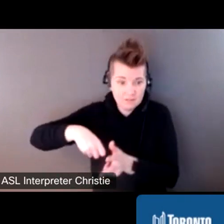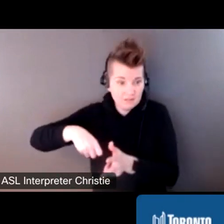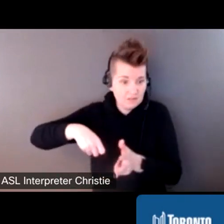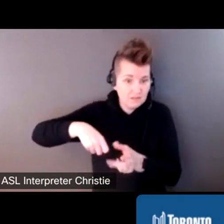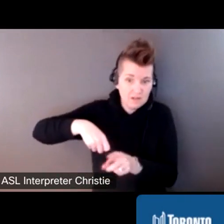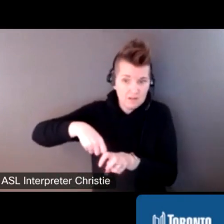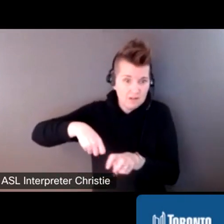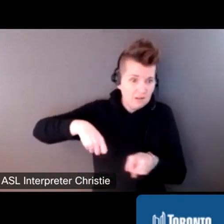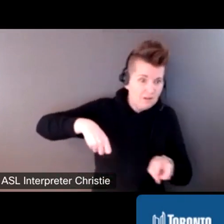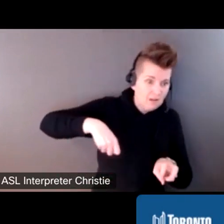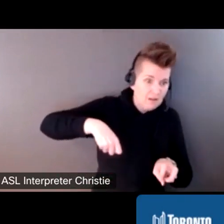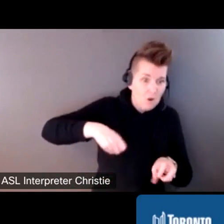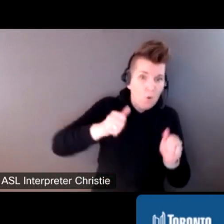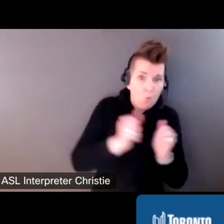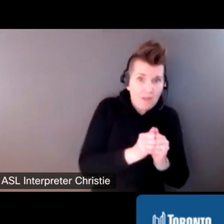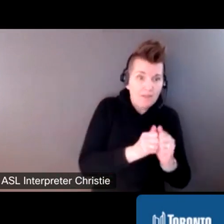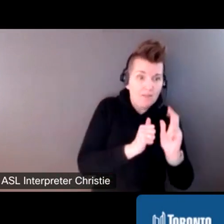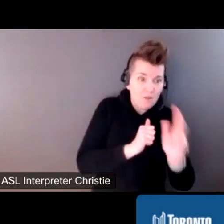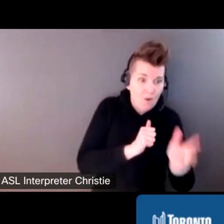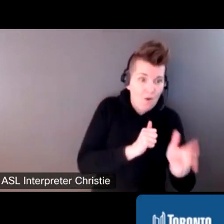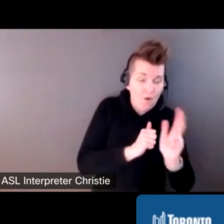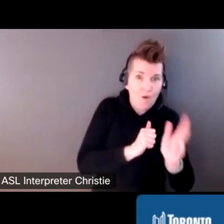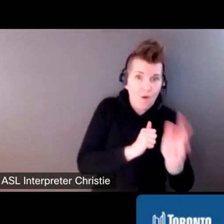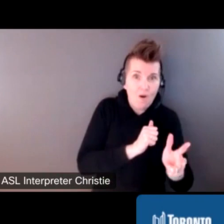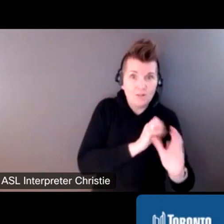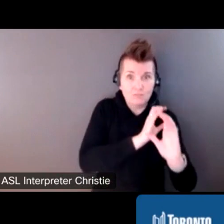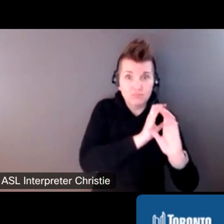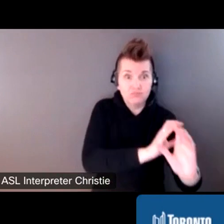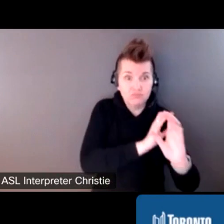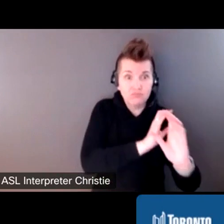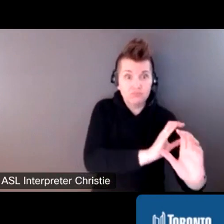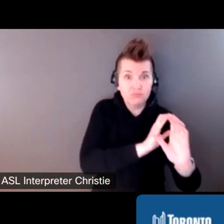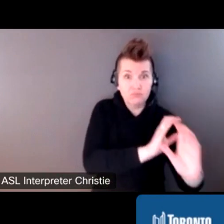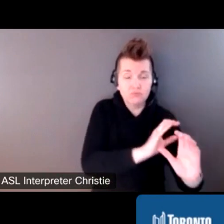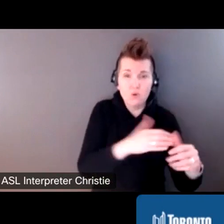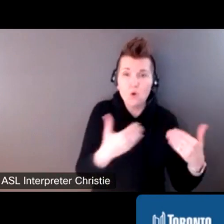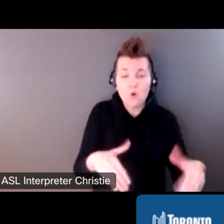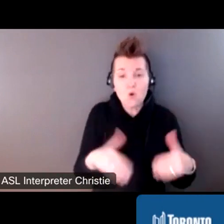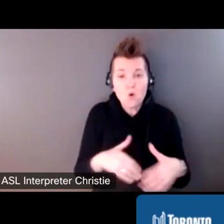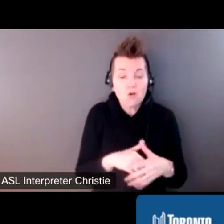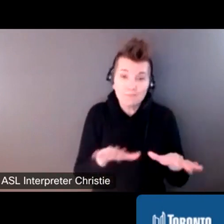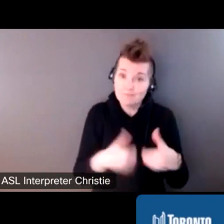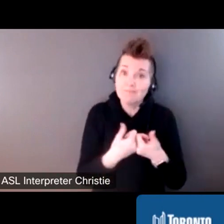If the solution is to move people into lanes with streetcar tracks, again, to see if there's